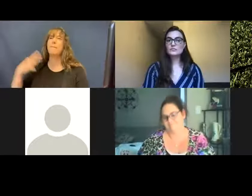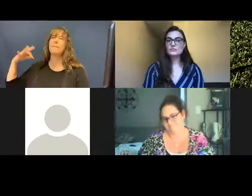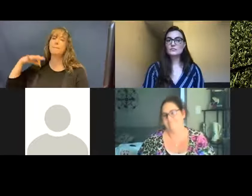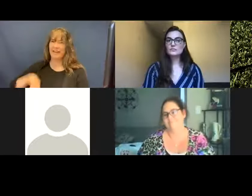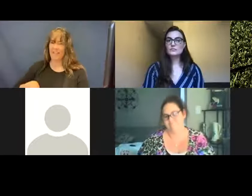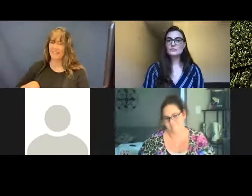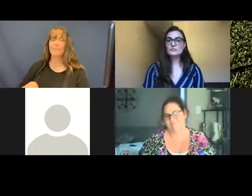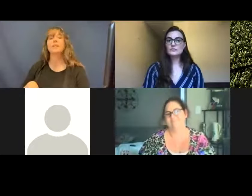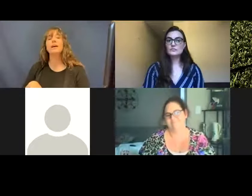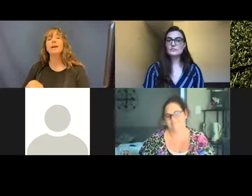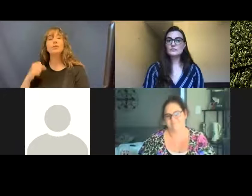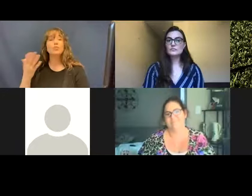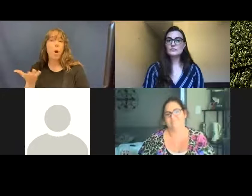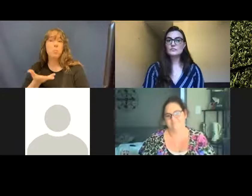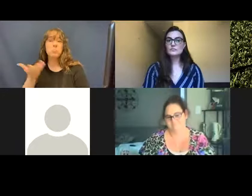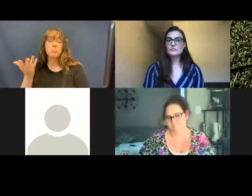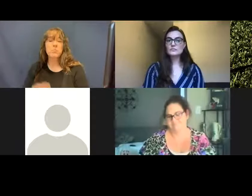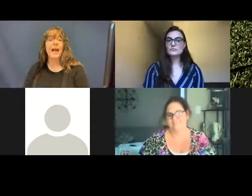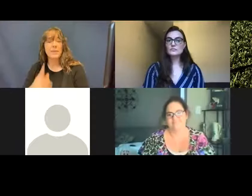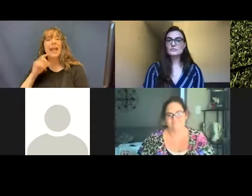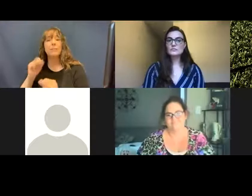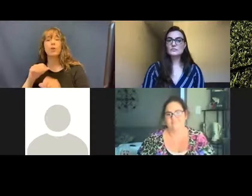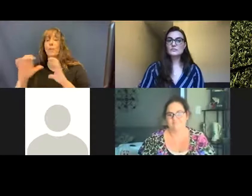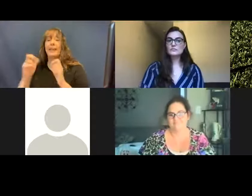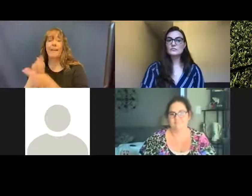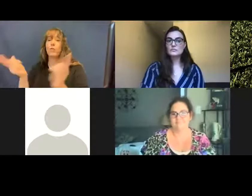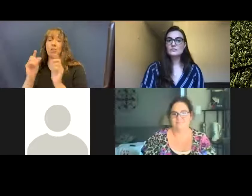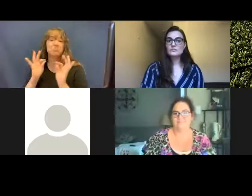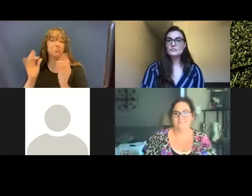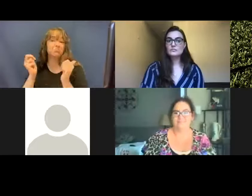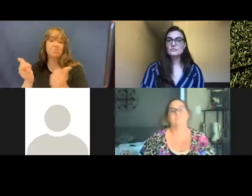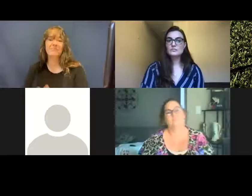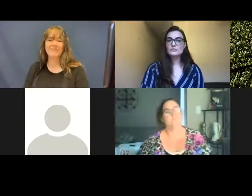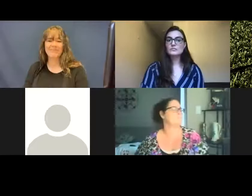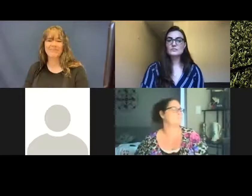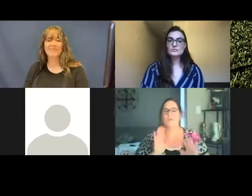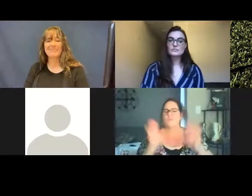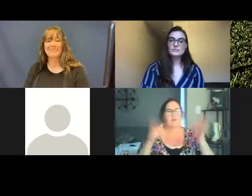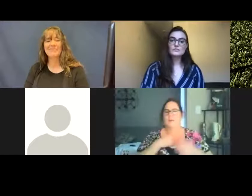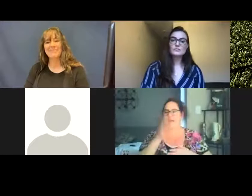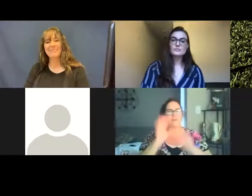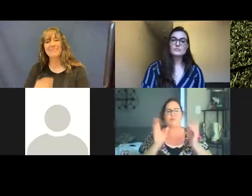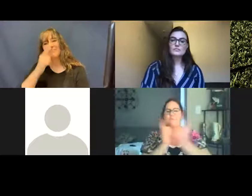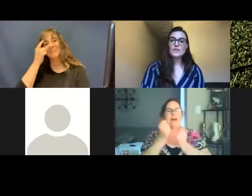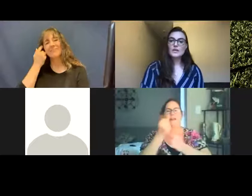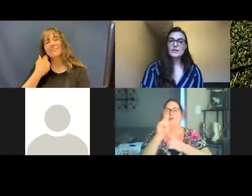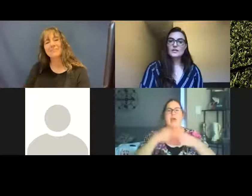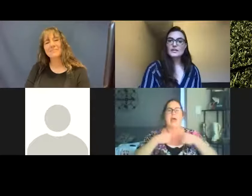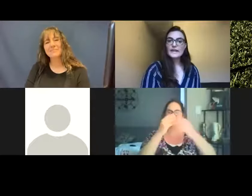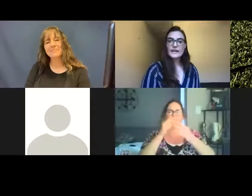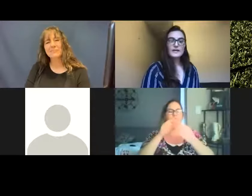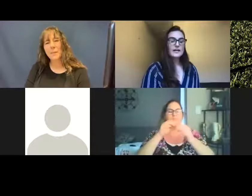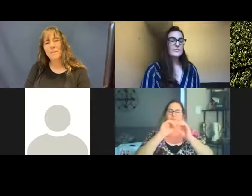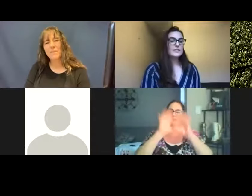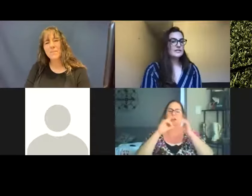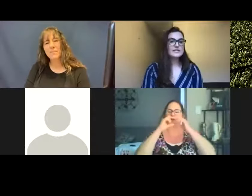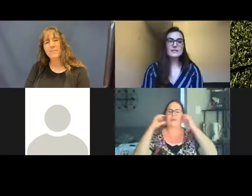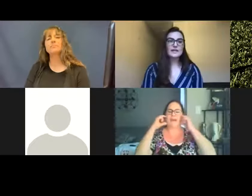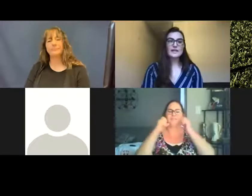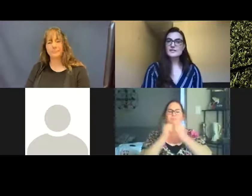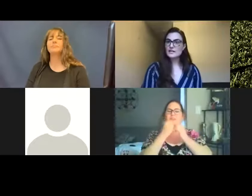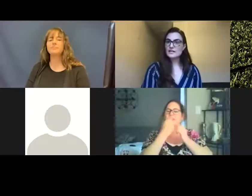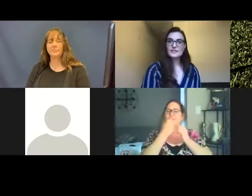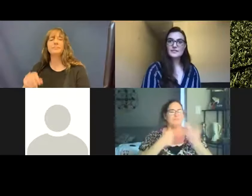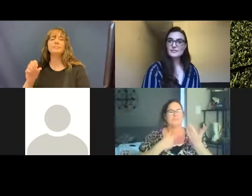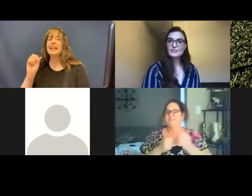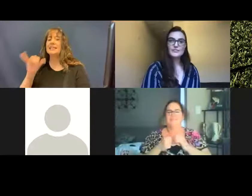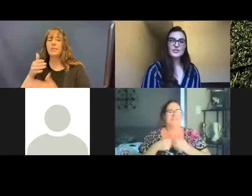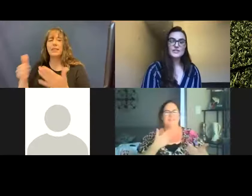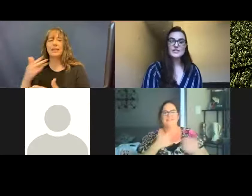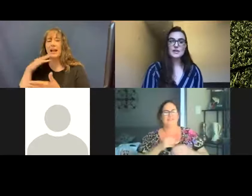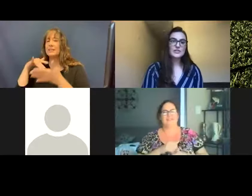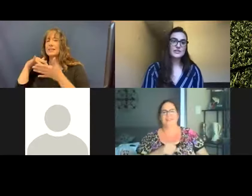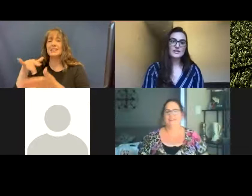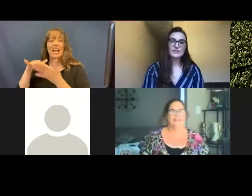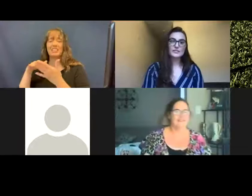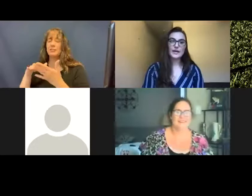I've been able to communicate with everybody. >> MADISEN LIEBL: Yeah, the same thing. I